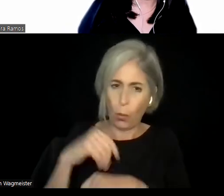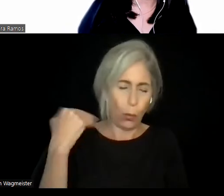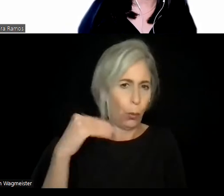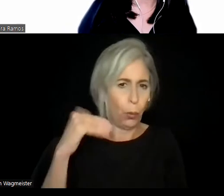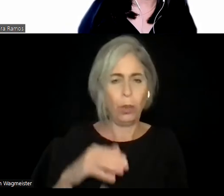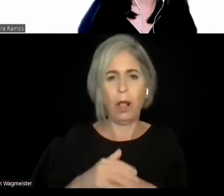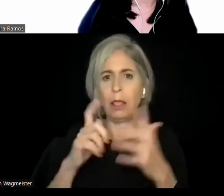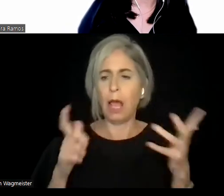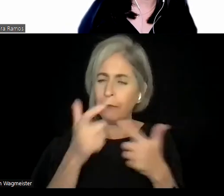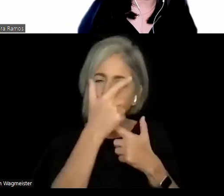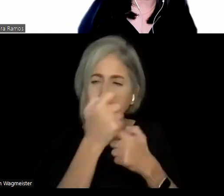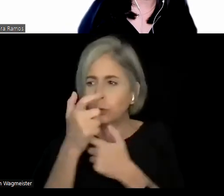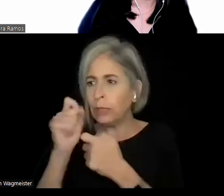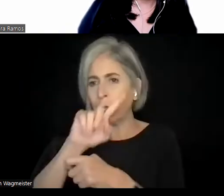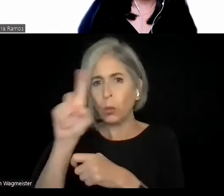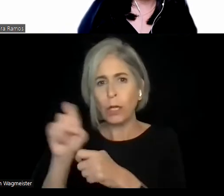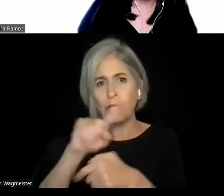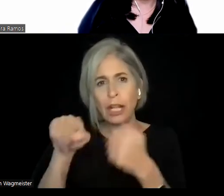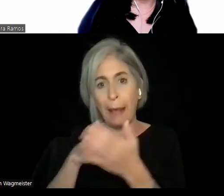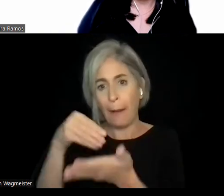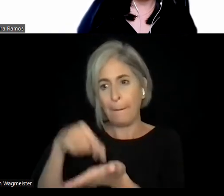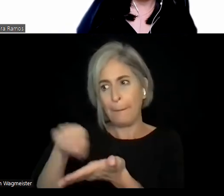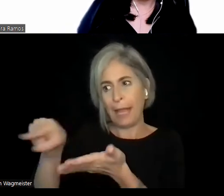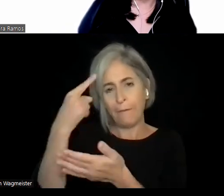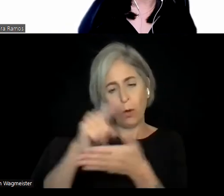they're very labor and time intensive and